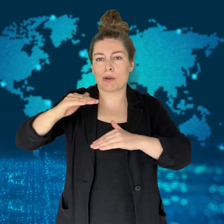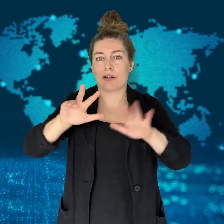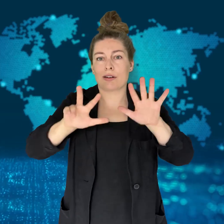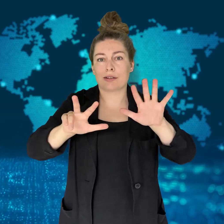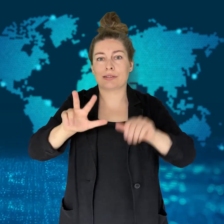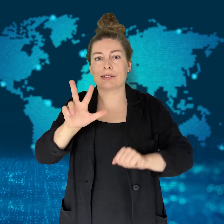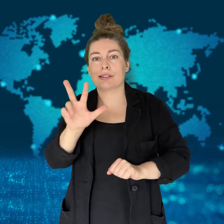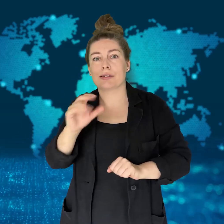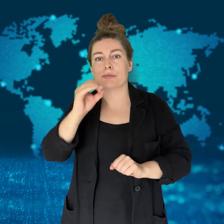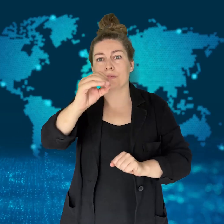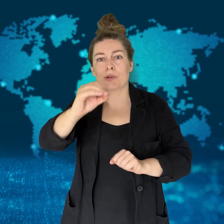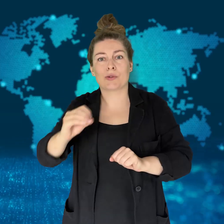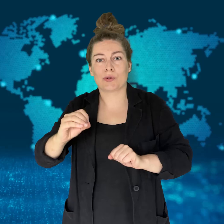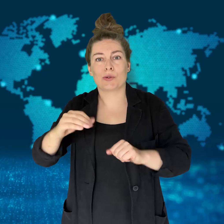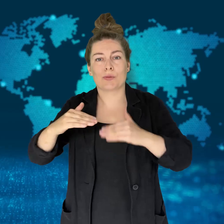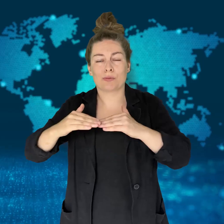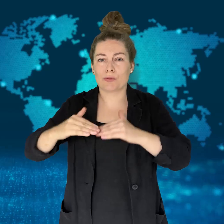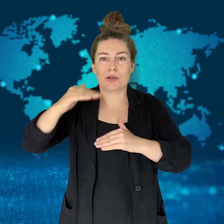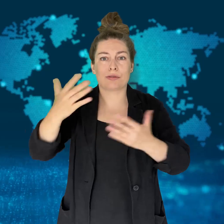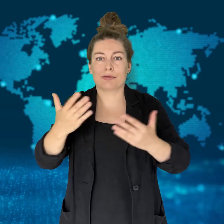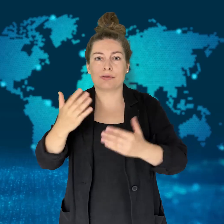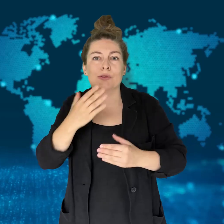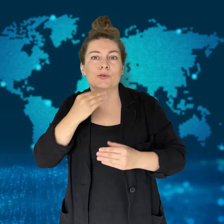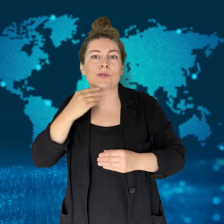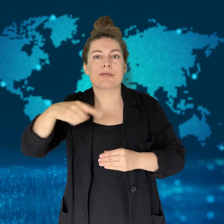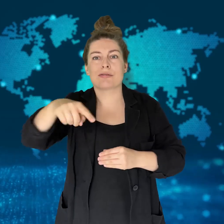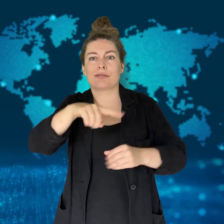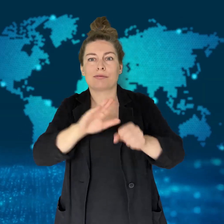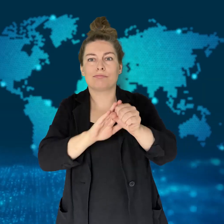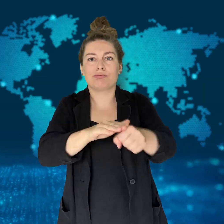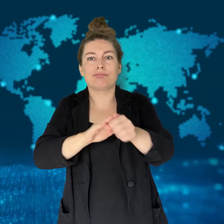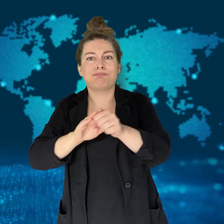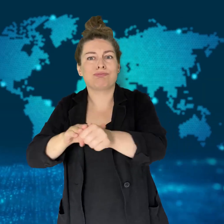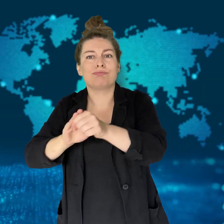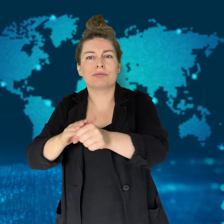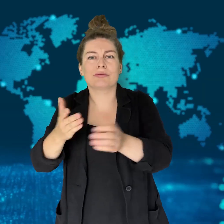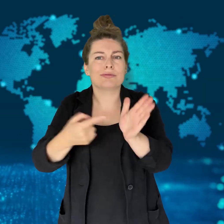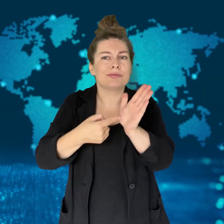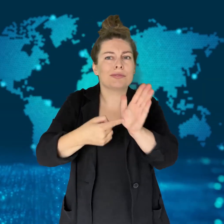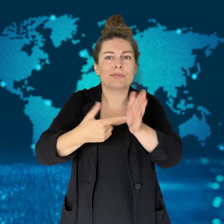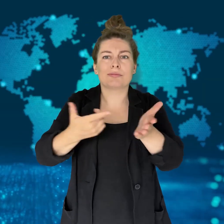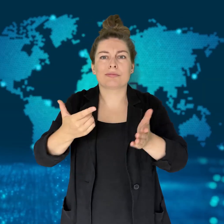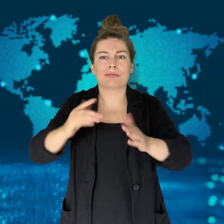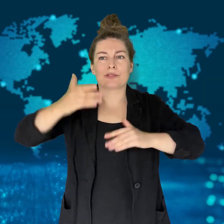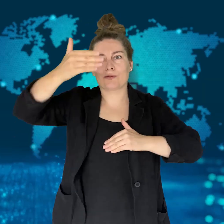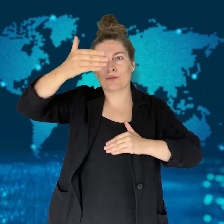in reports of antisemitism over the last year.